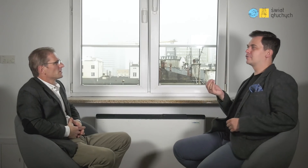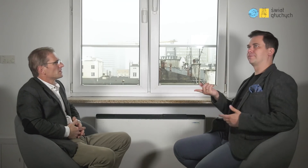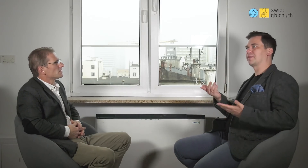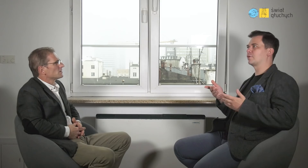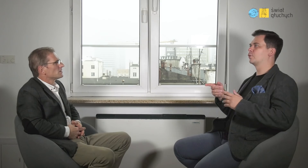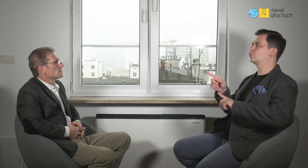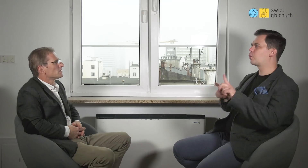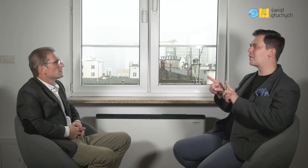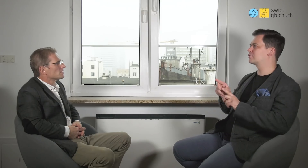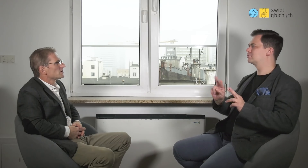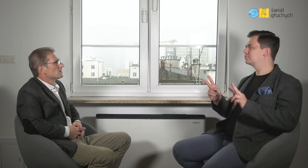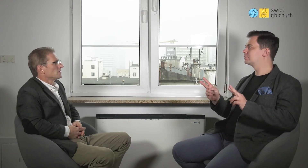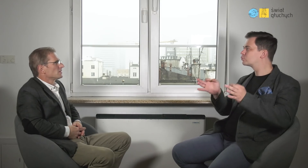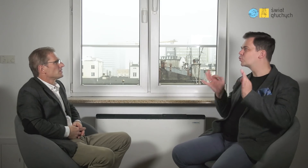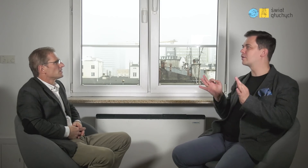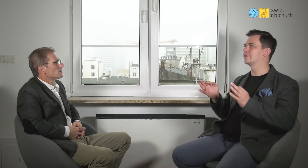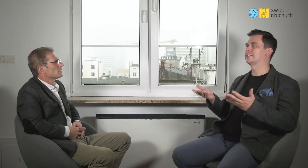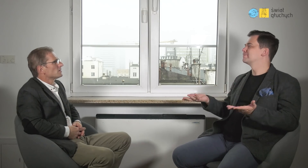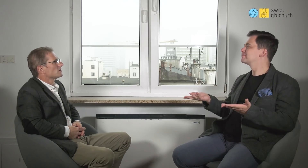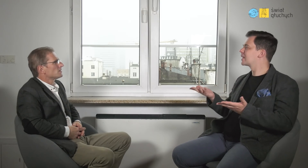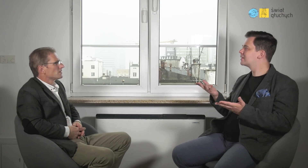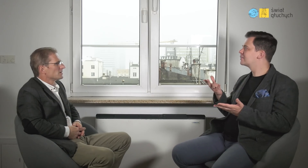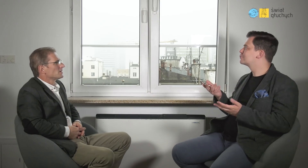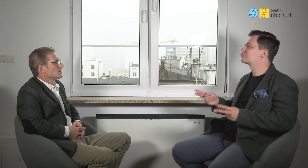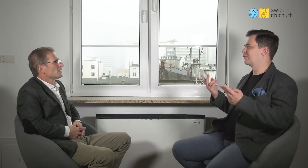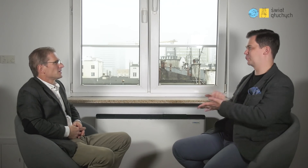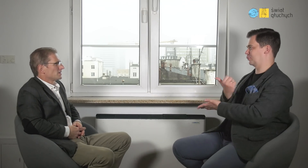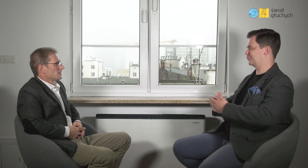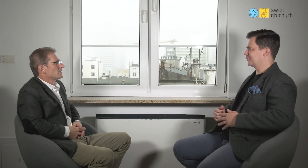Where to get good translators from?